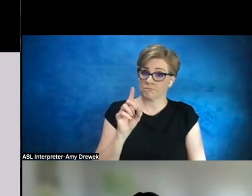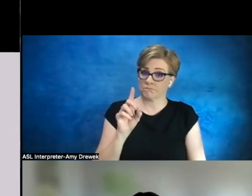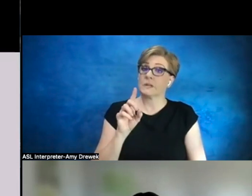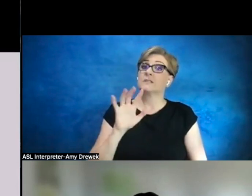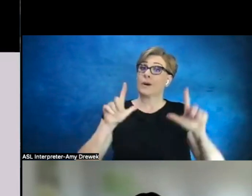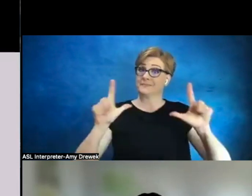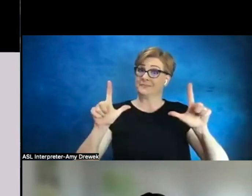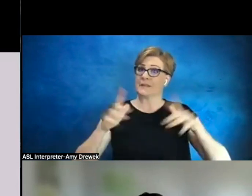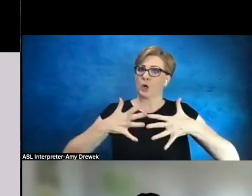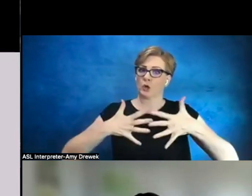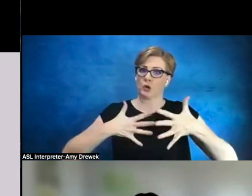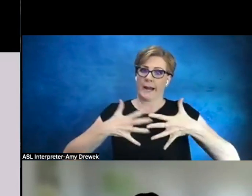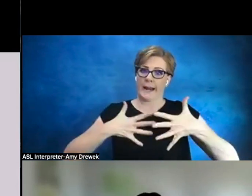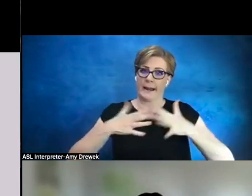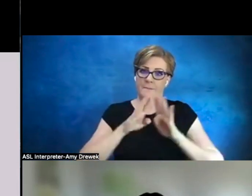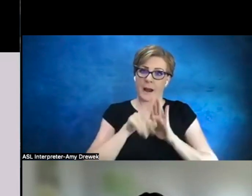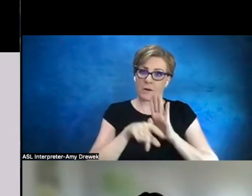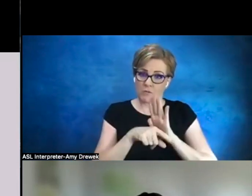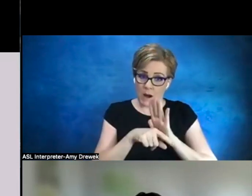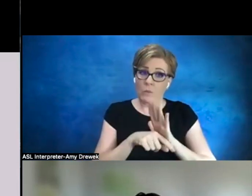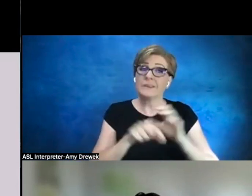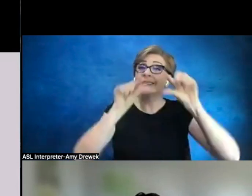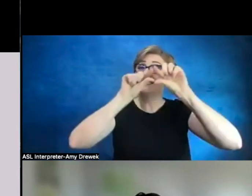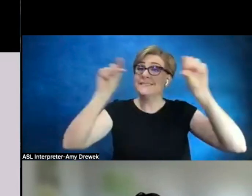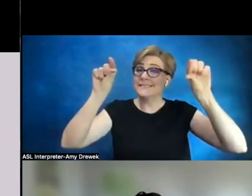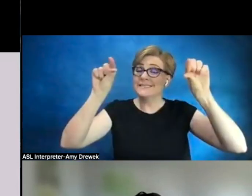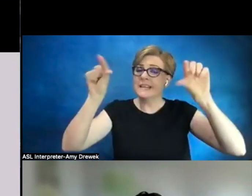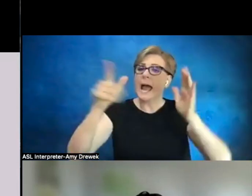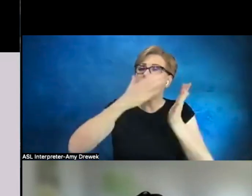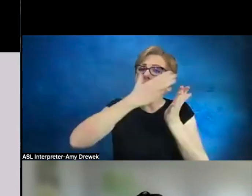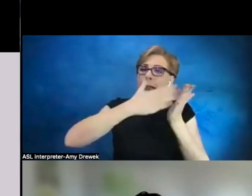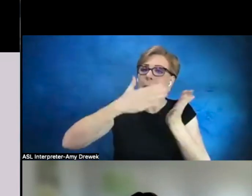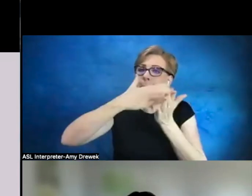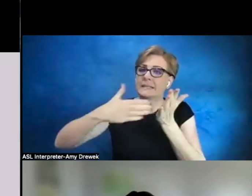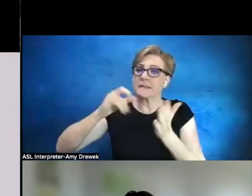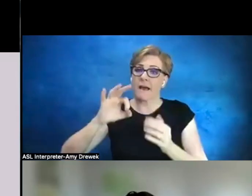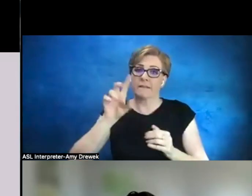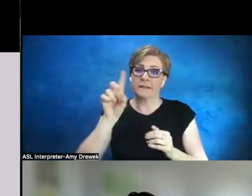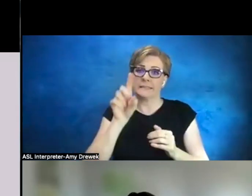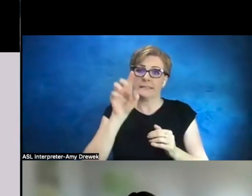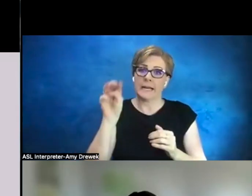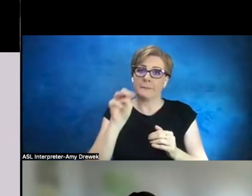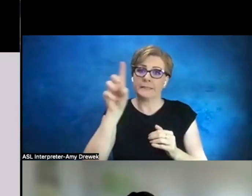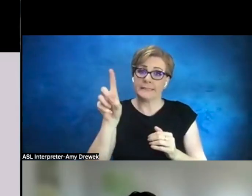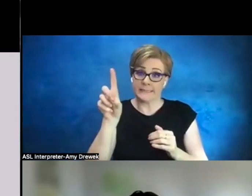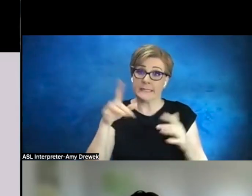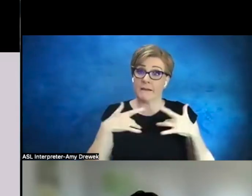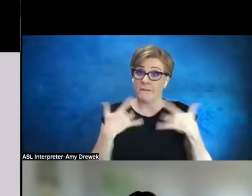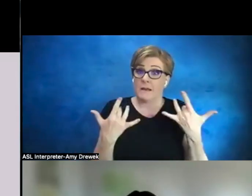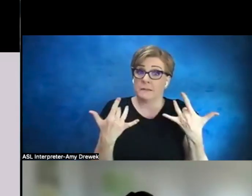It says "Elements of a DMD Event" at the top. There is a line going through about the middle